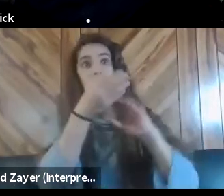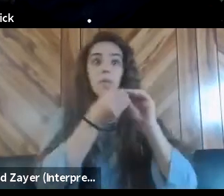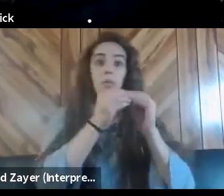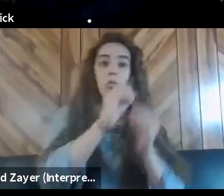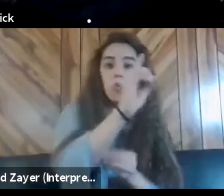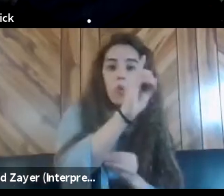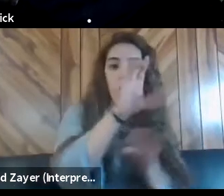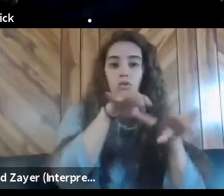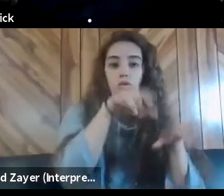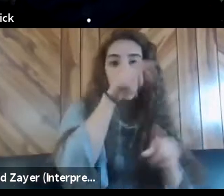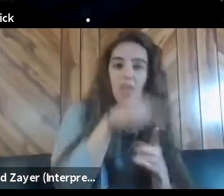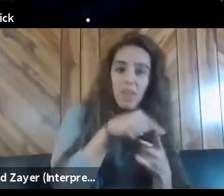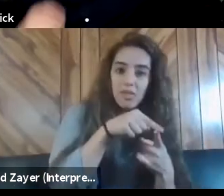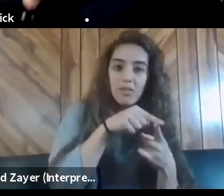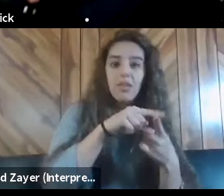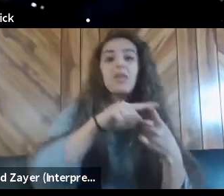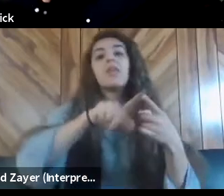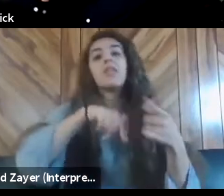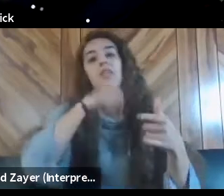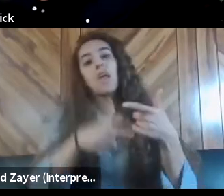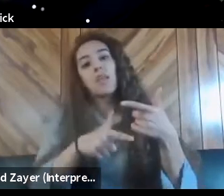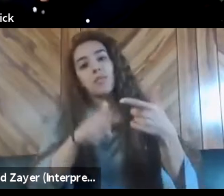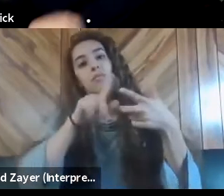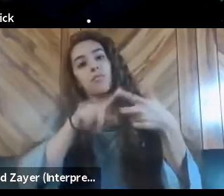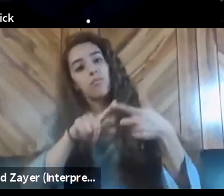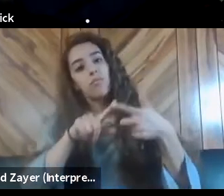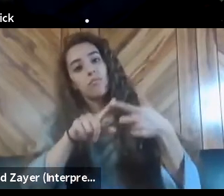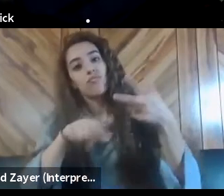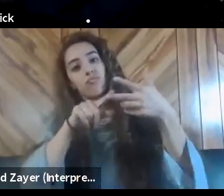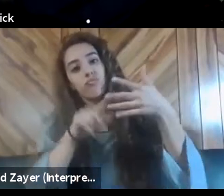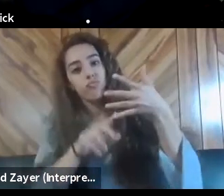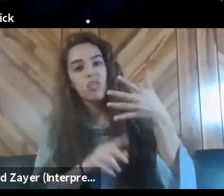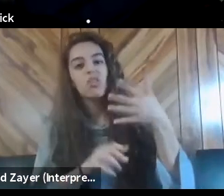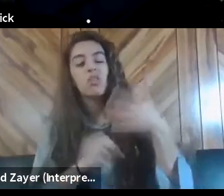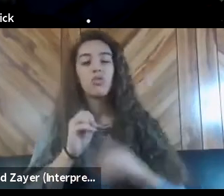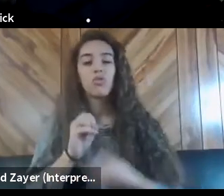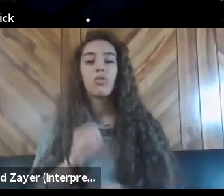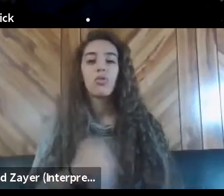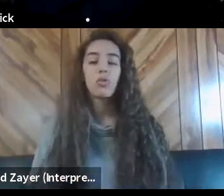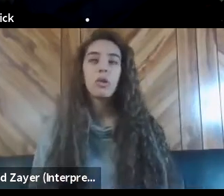The pandemic, he, it's funny, I did share that with Stella. So